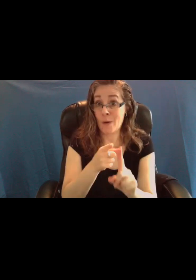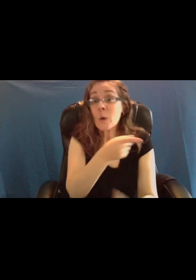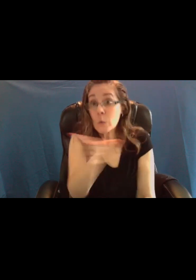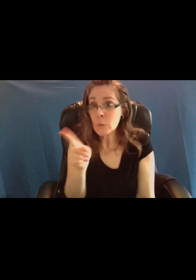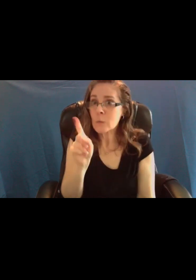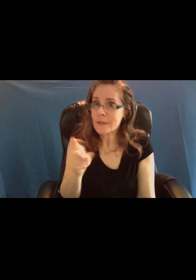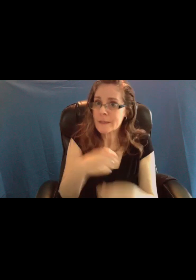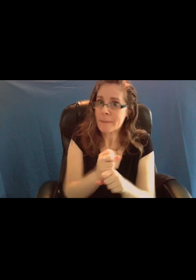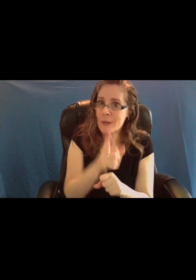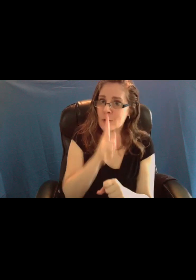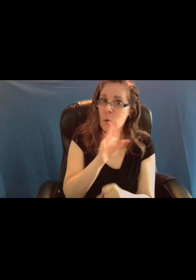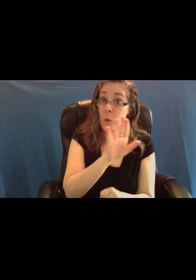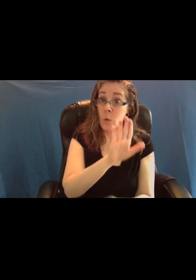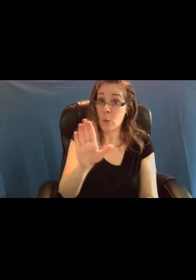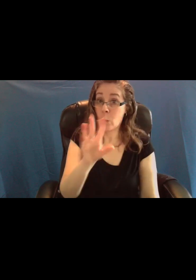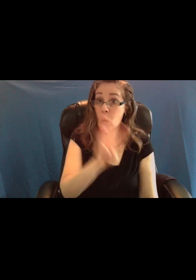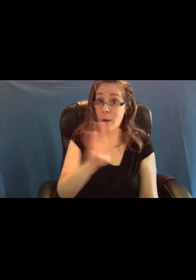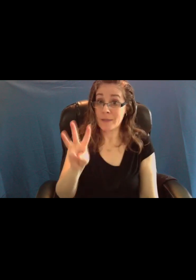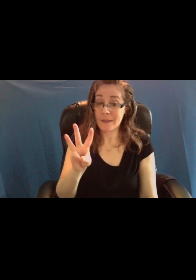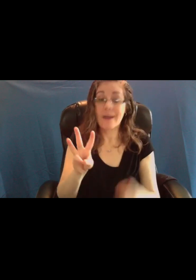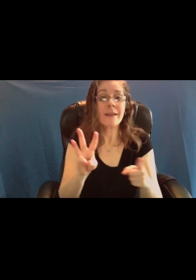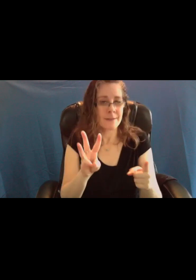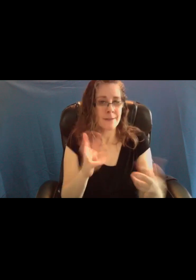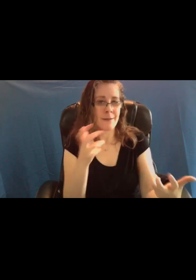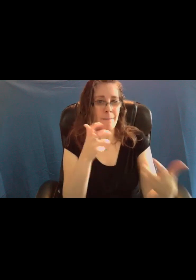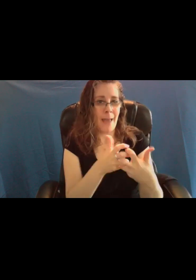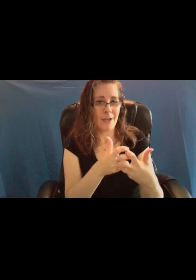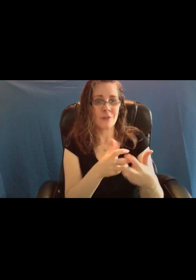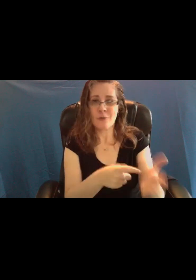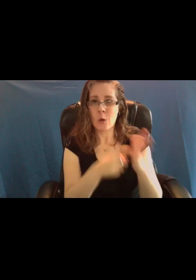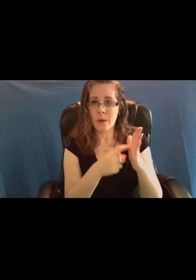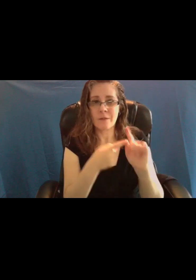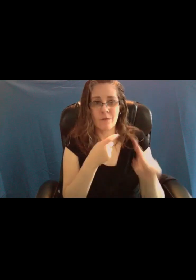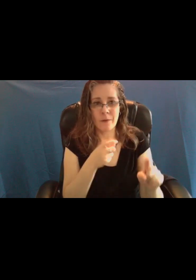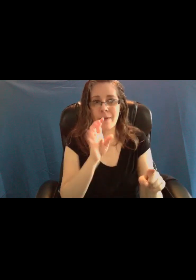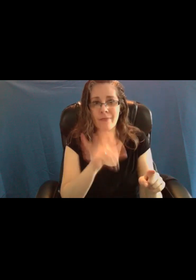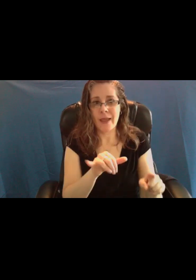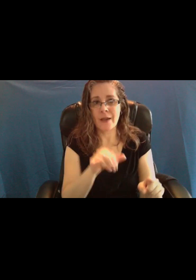most recent WCAG2.1 level AA as a starting point.